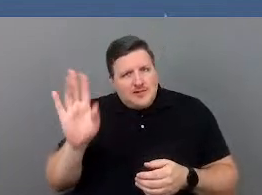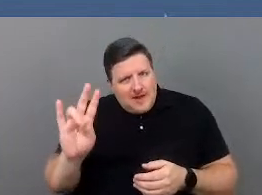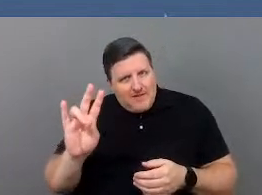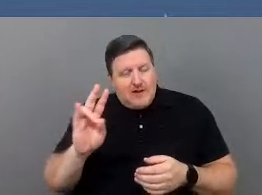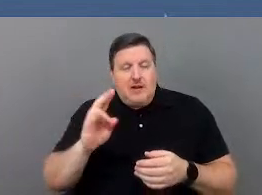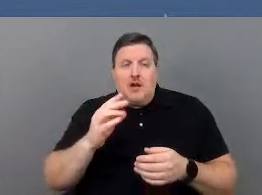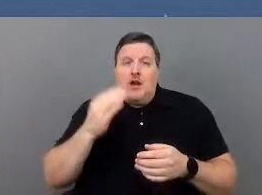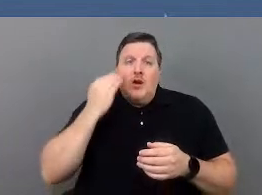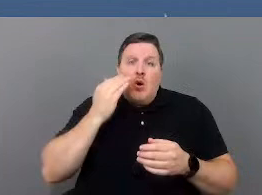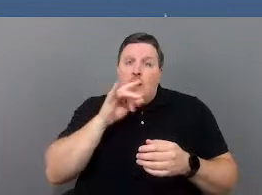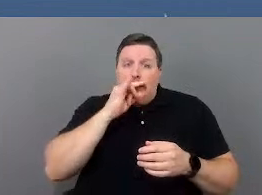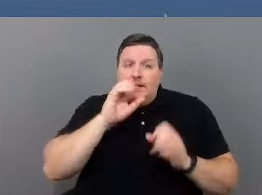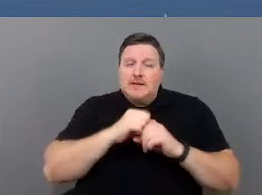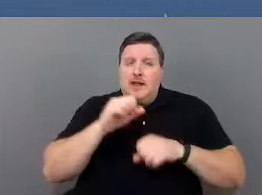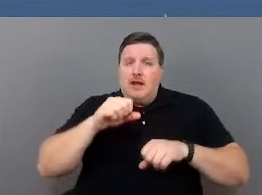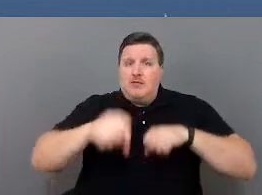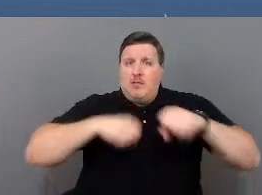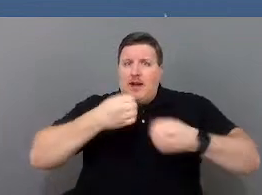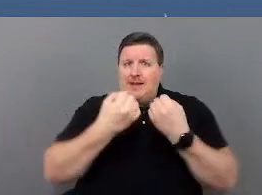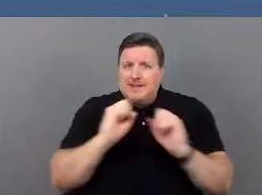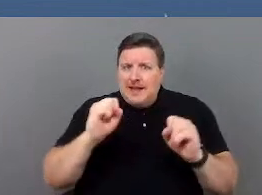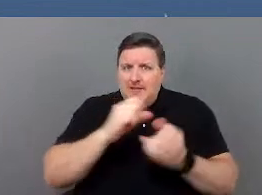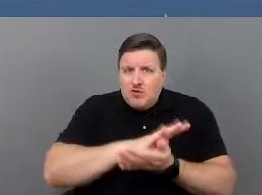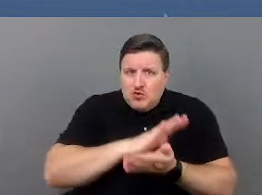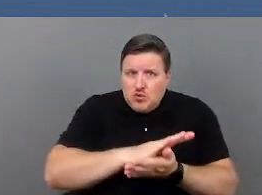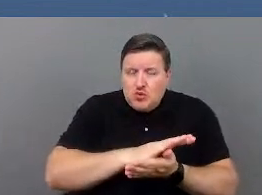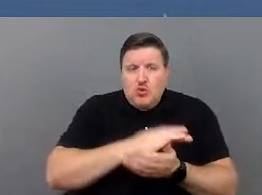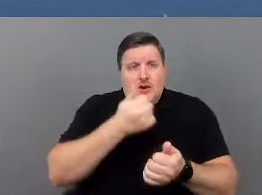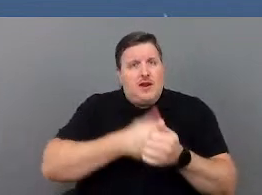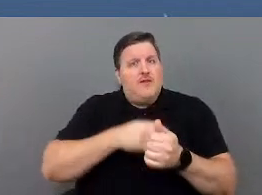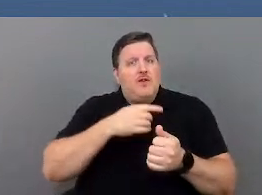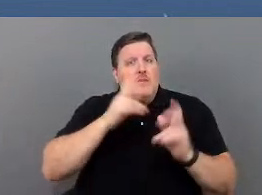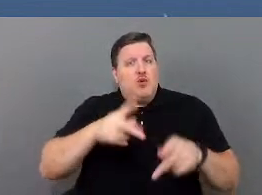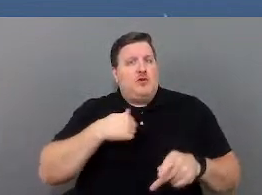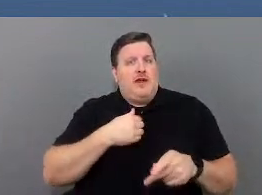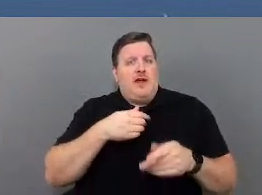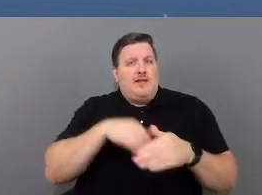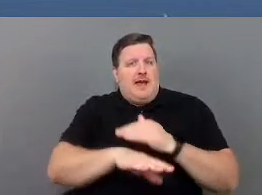CLEAN COMMUNITY SCHOOL AND KNOWING THAT EVERY PERSON HAS ACCESS TO AIR AND CLEAN WATER AND THAT OUR CITY IS SPENDING MONEY TO